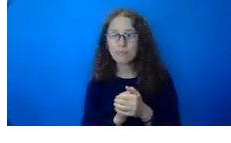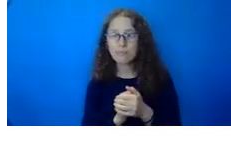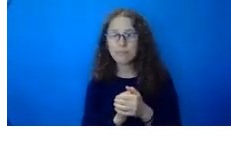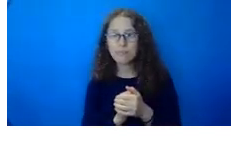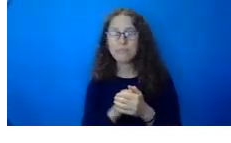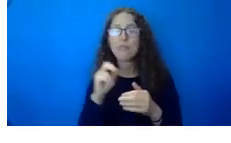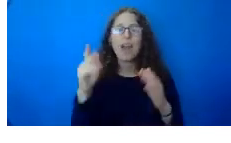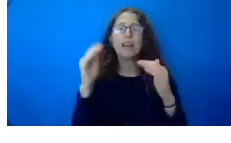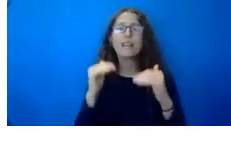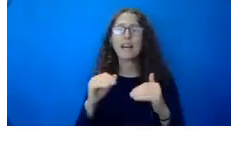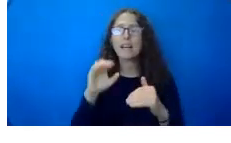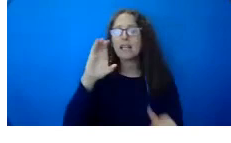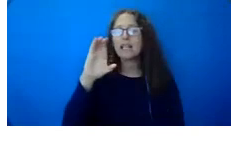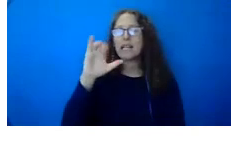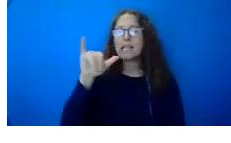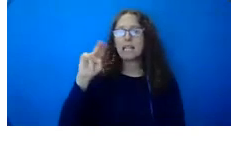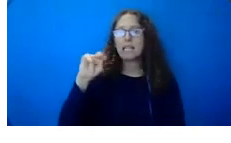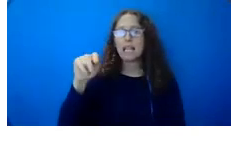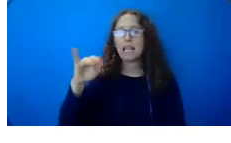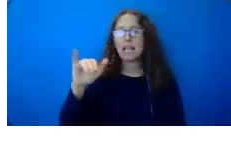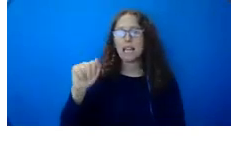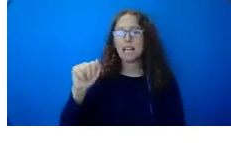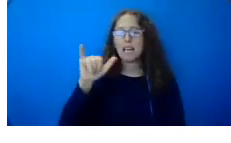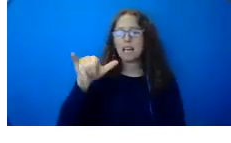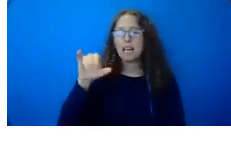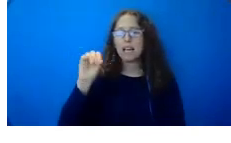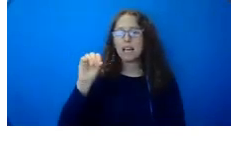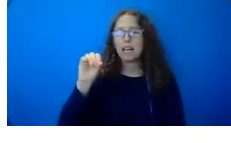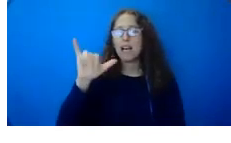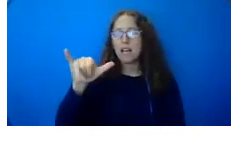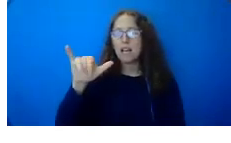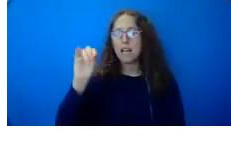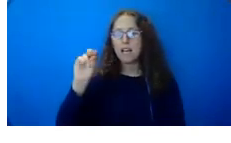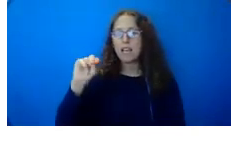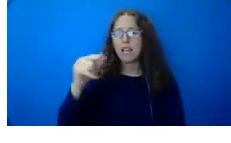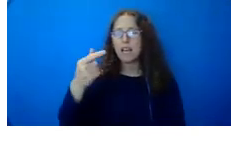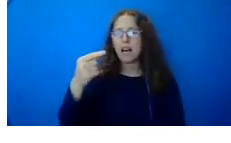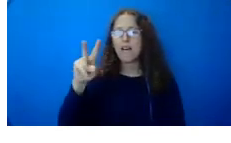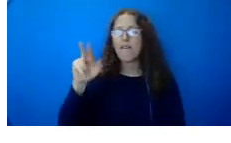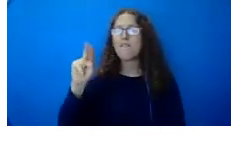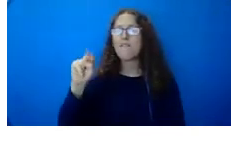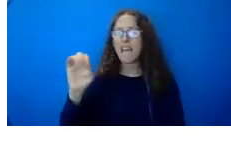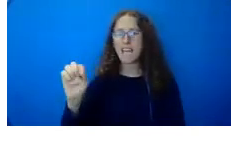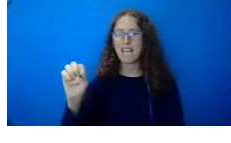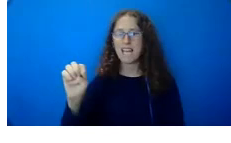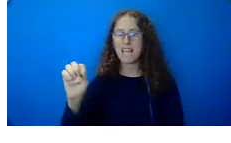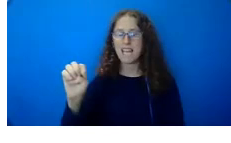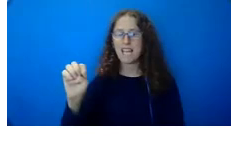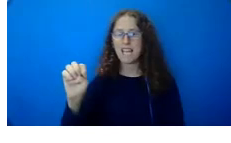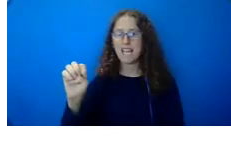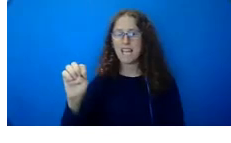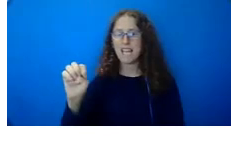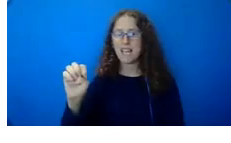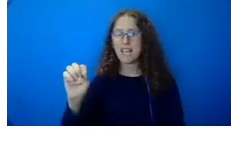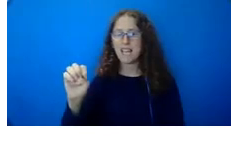LIKE